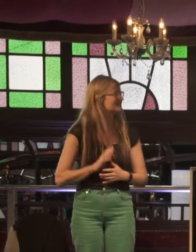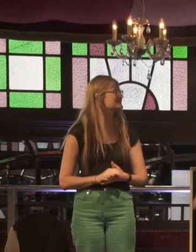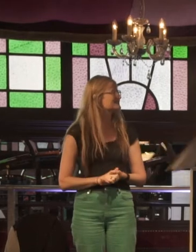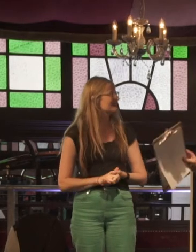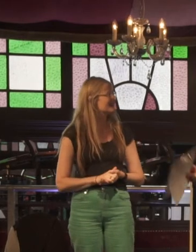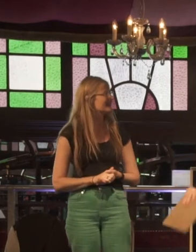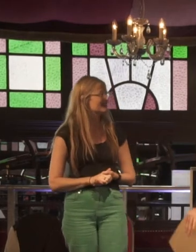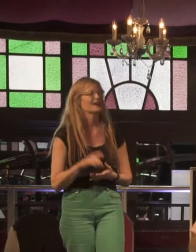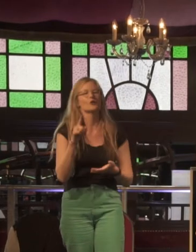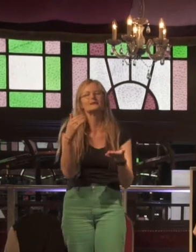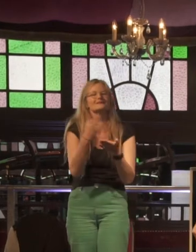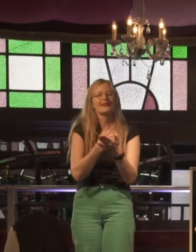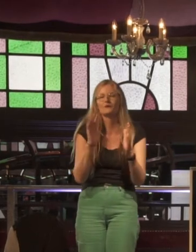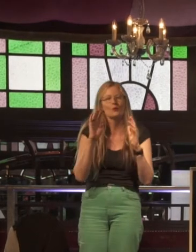You're safe, you're safe.